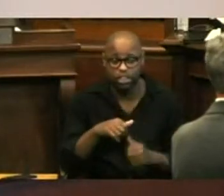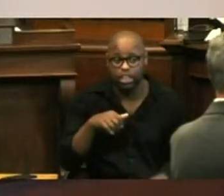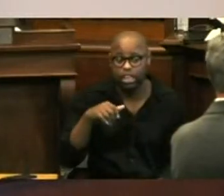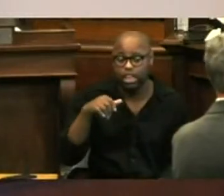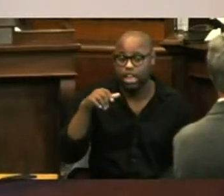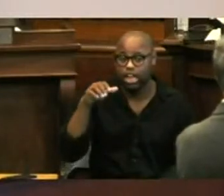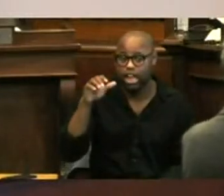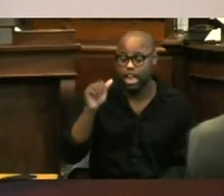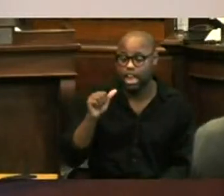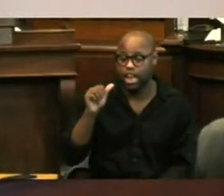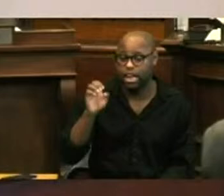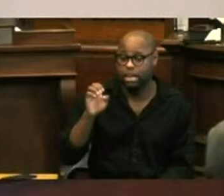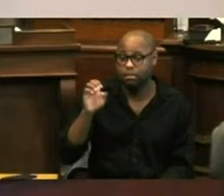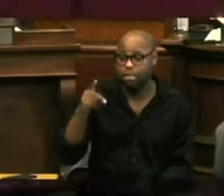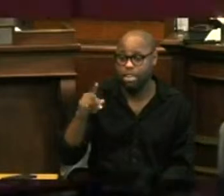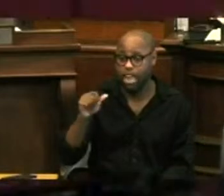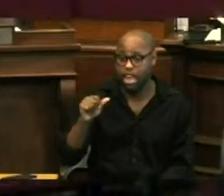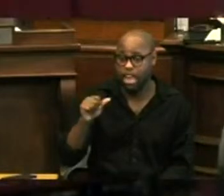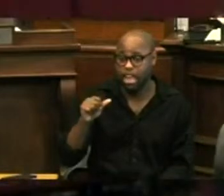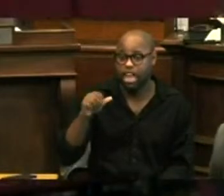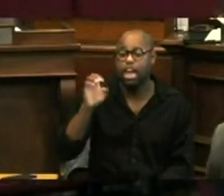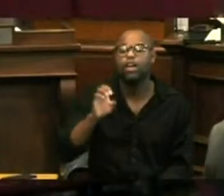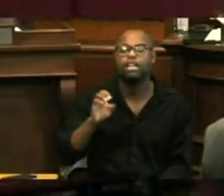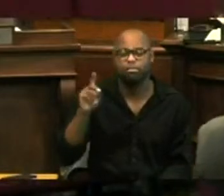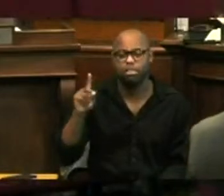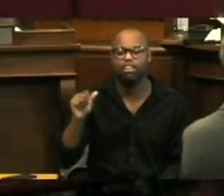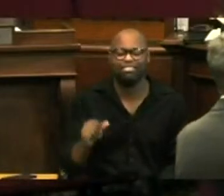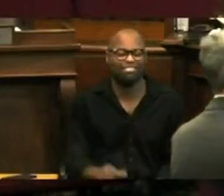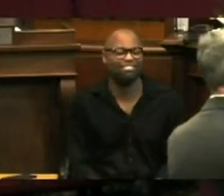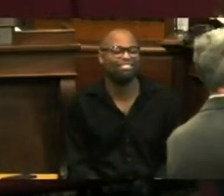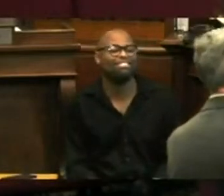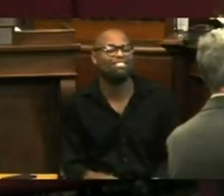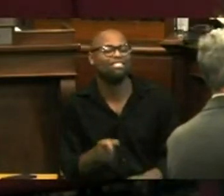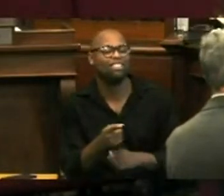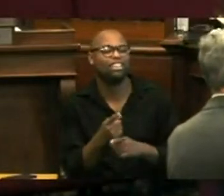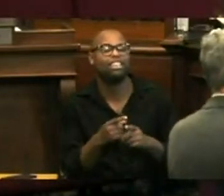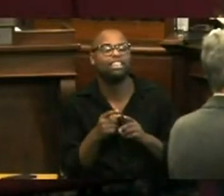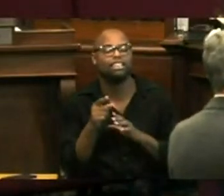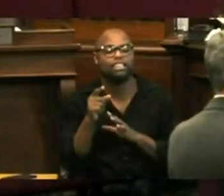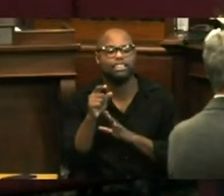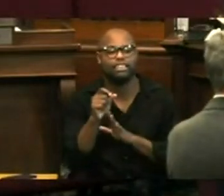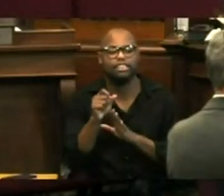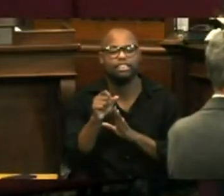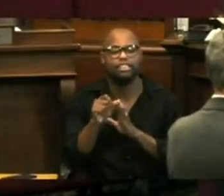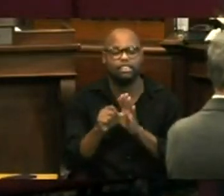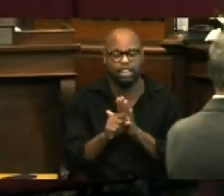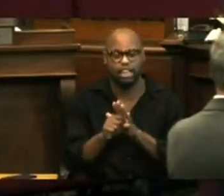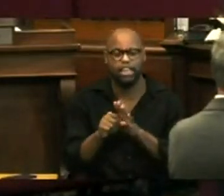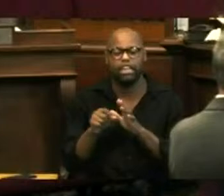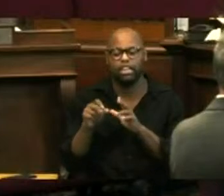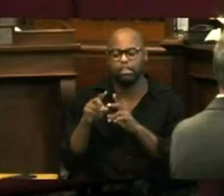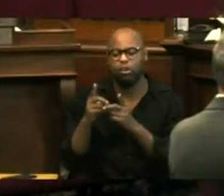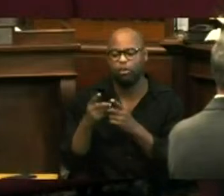like and essentially negotiating a deal with the EPA. Well, yes,